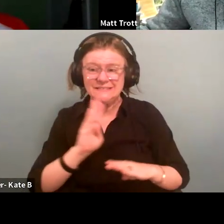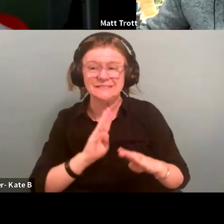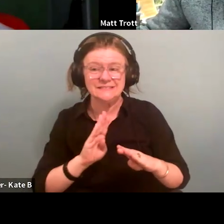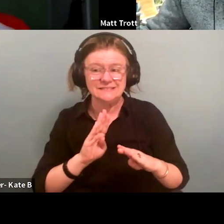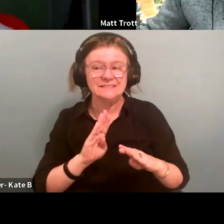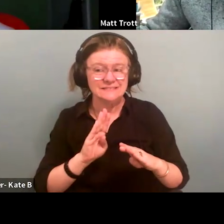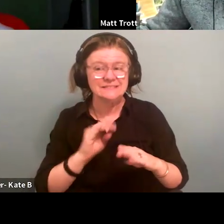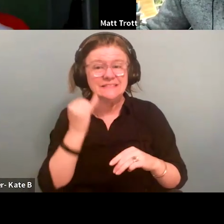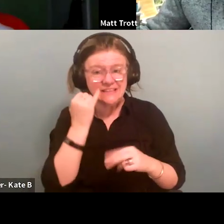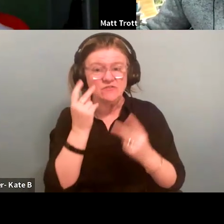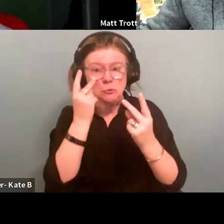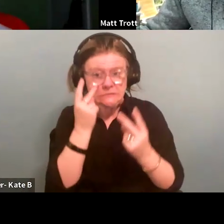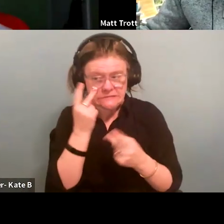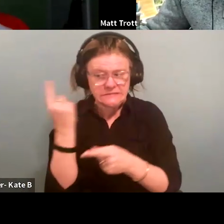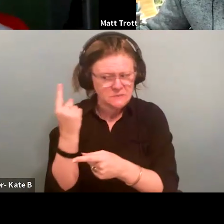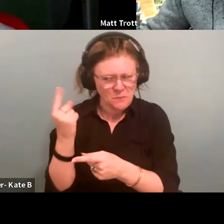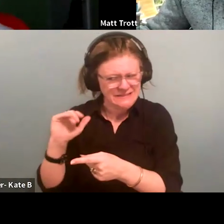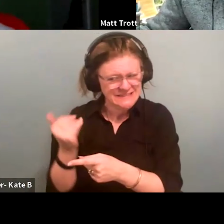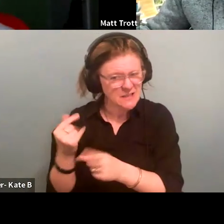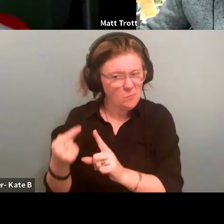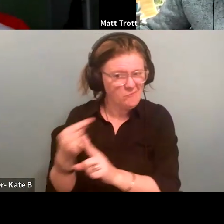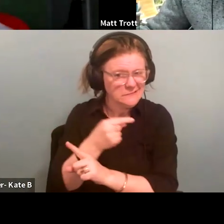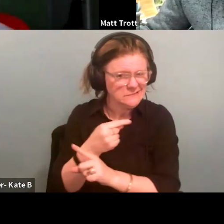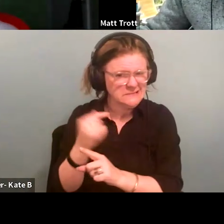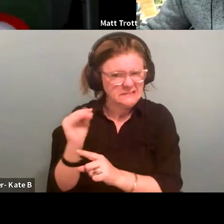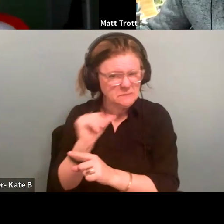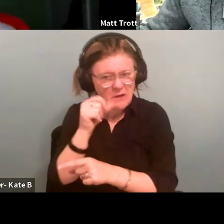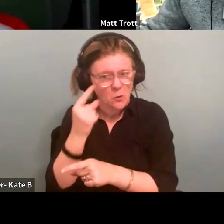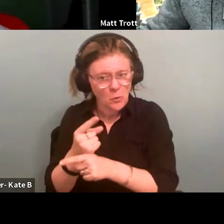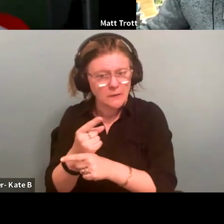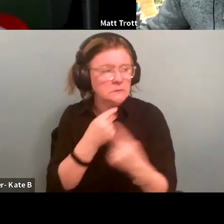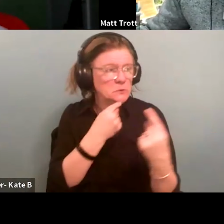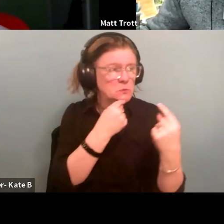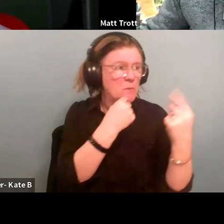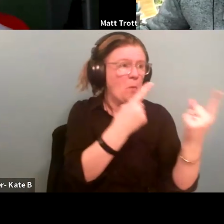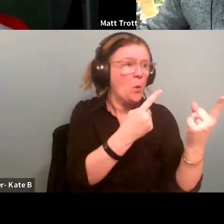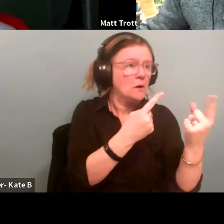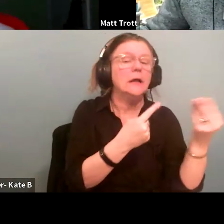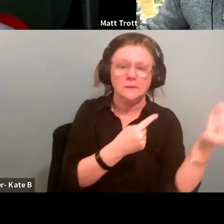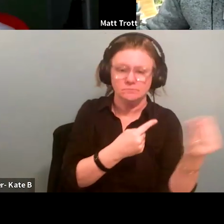if you see something that doesn't look right to just report it and let them take it from there.